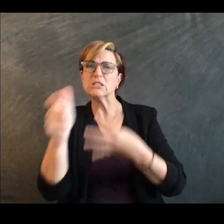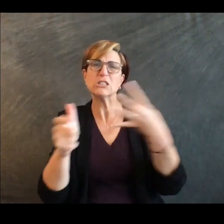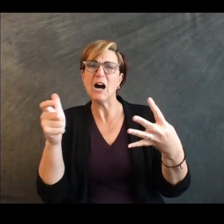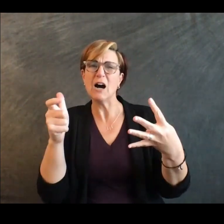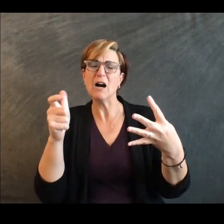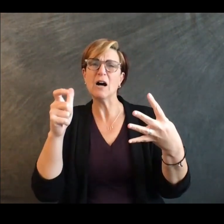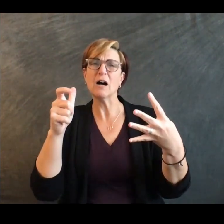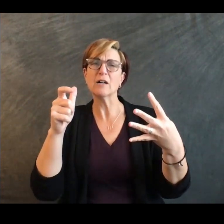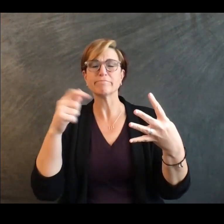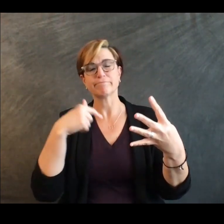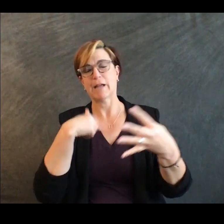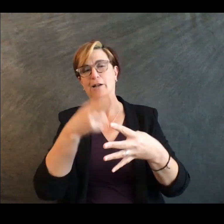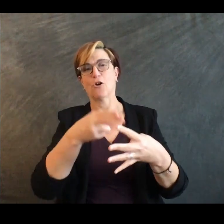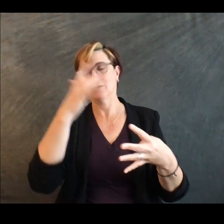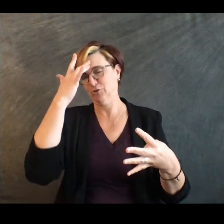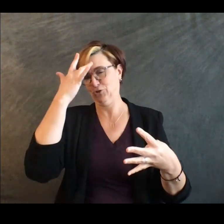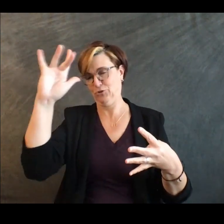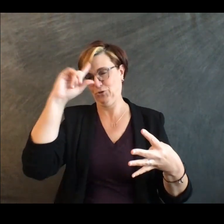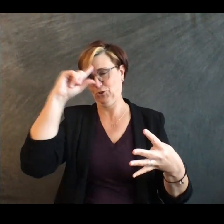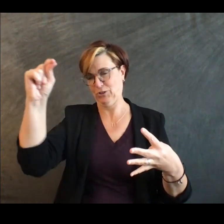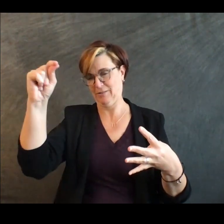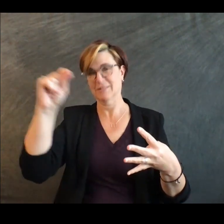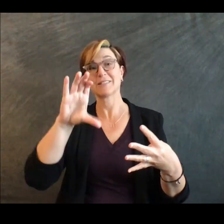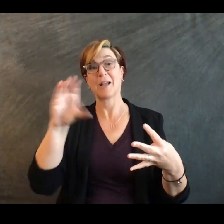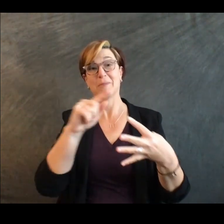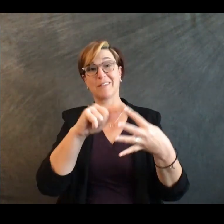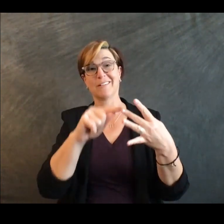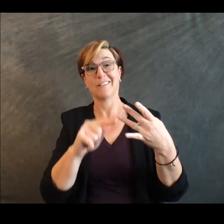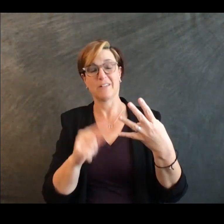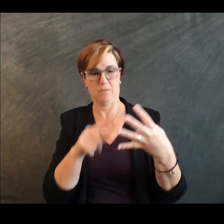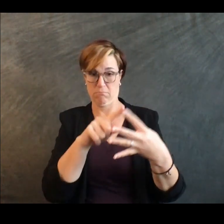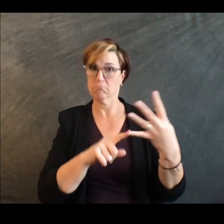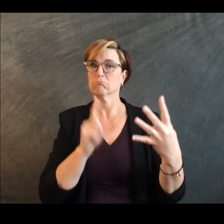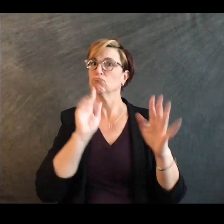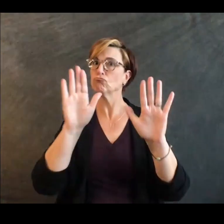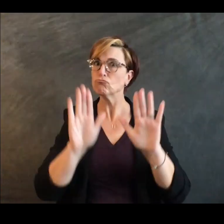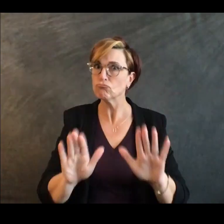genius companies they're doing incredibly well with respect to cures